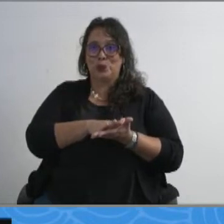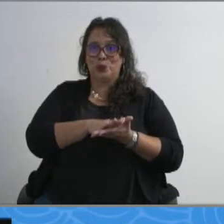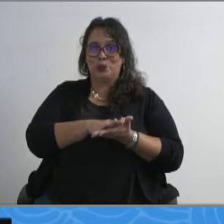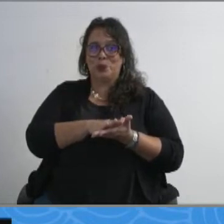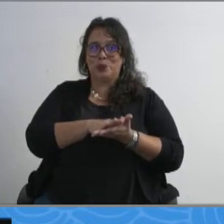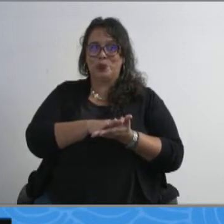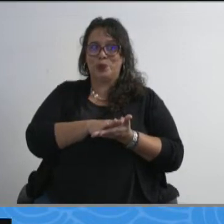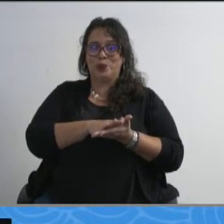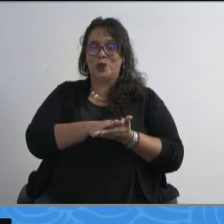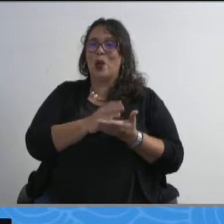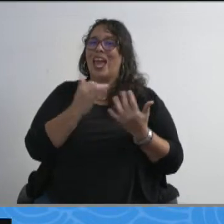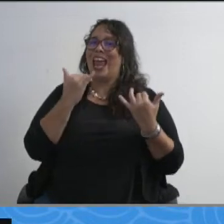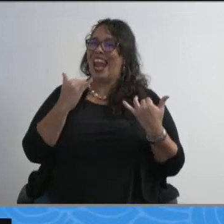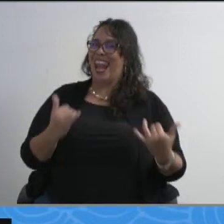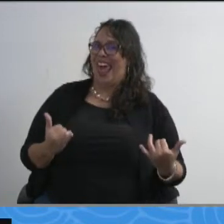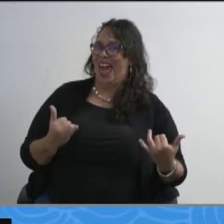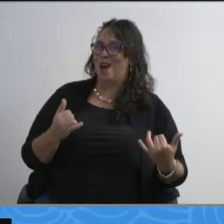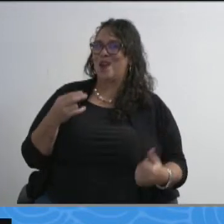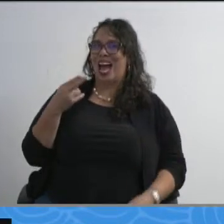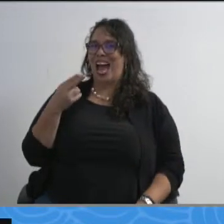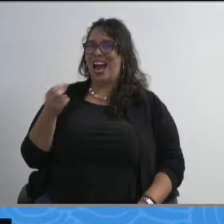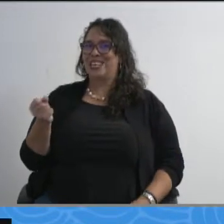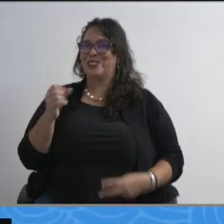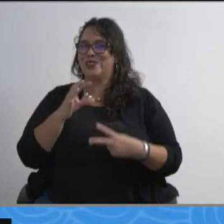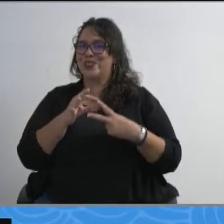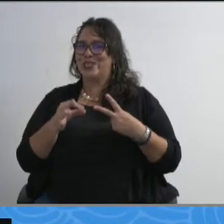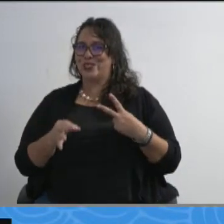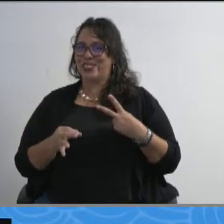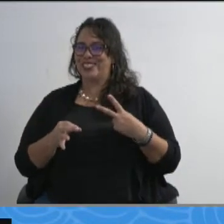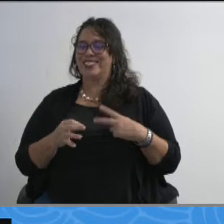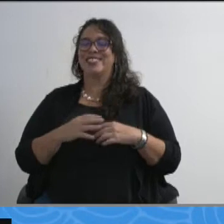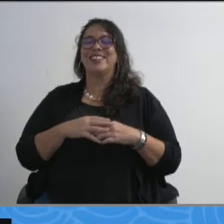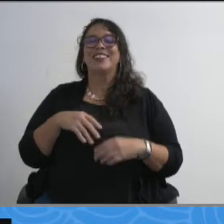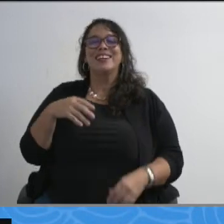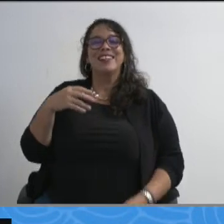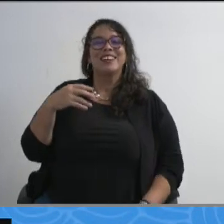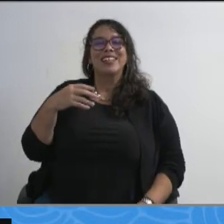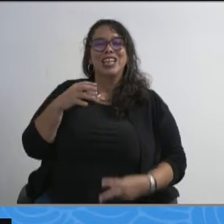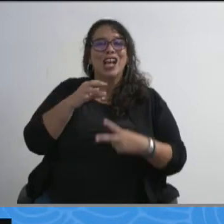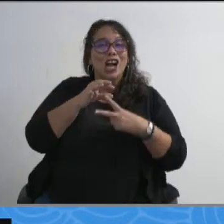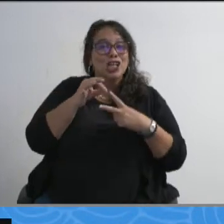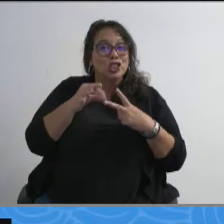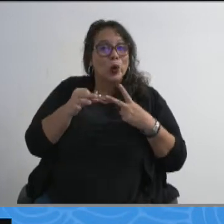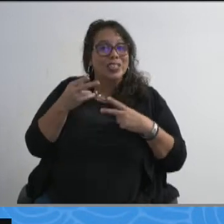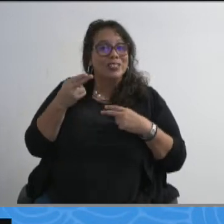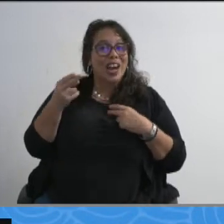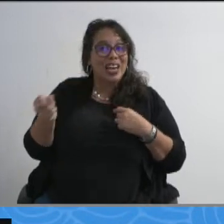I'm gonna jump right into High School Choice because High School Choice, the choice window was...